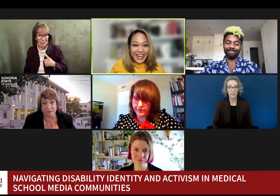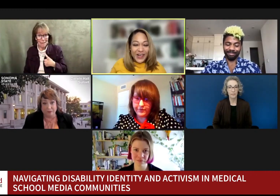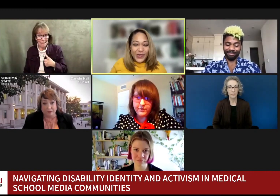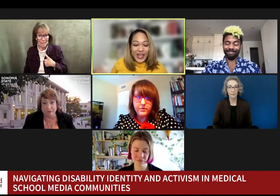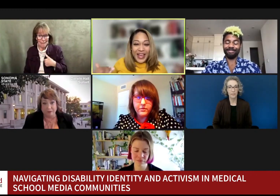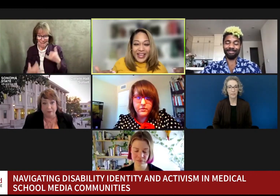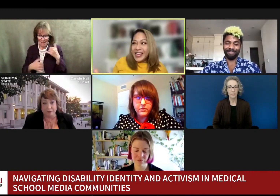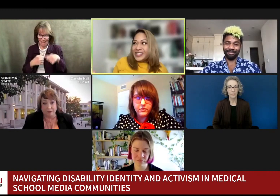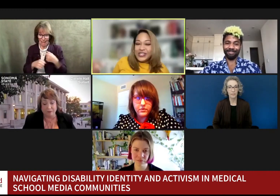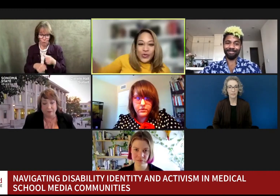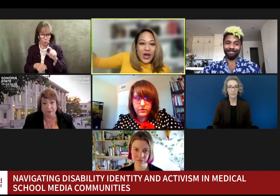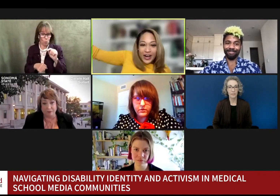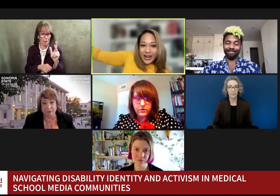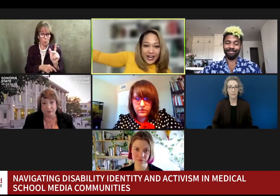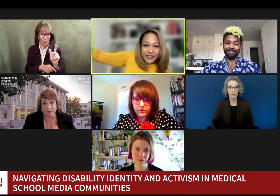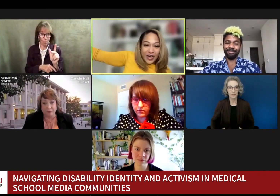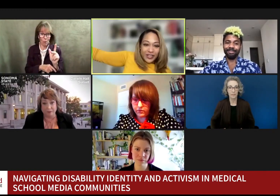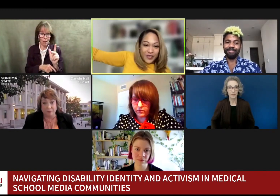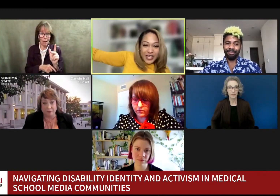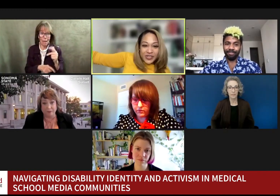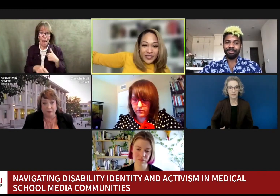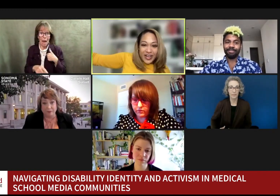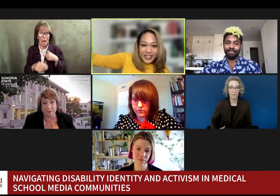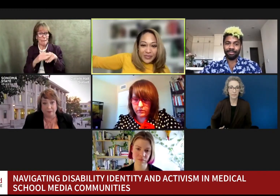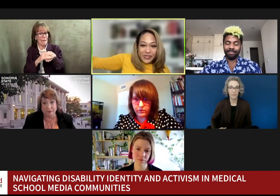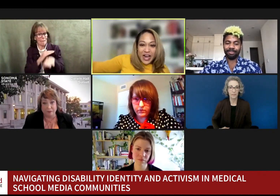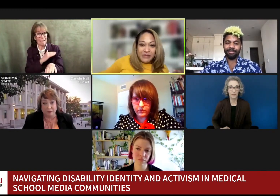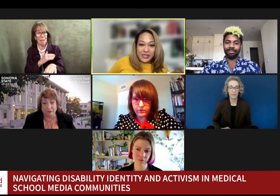who can't get into a regular restaurant sometimes.